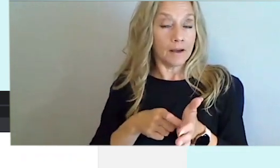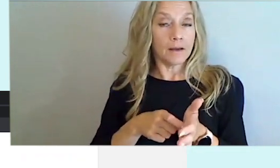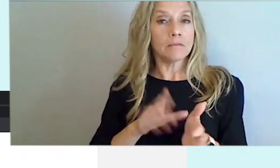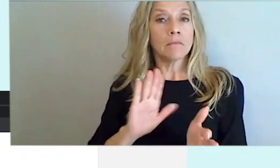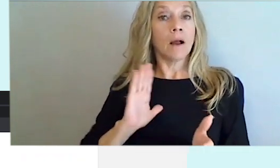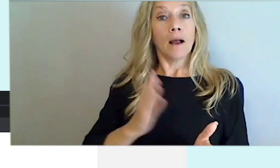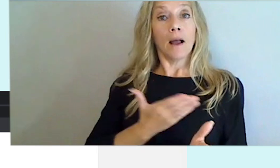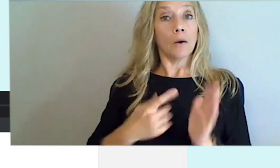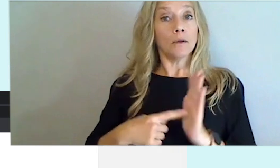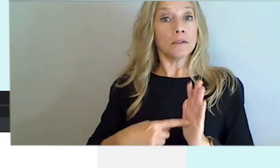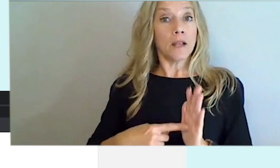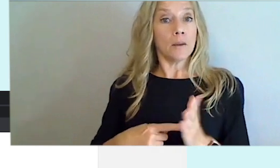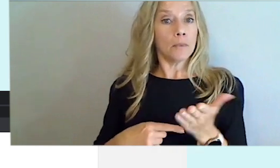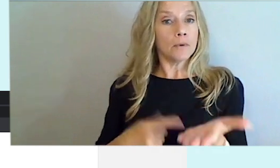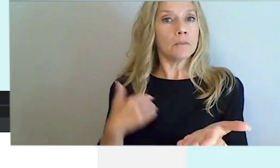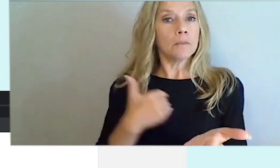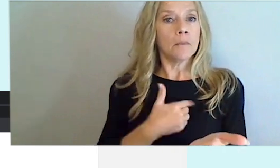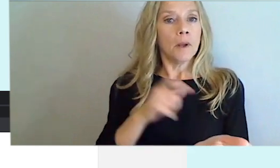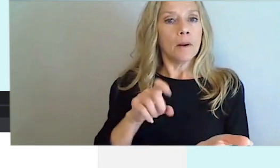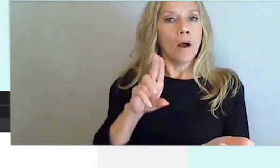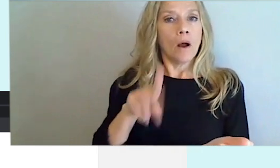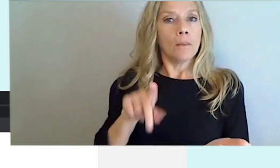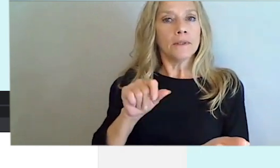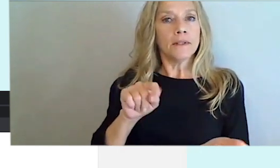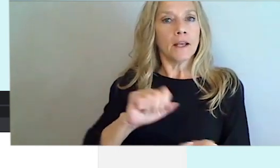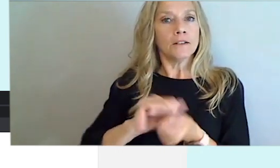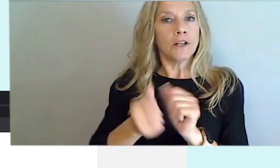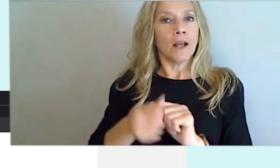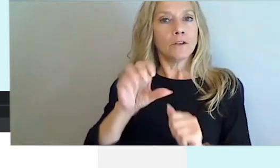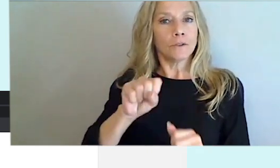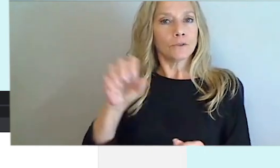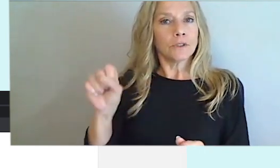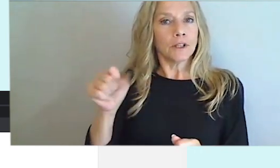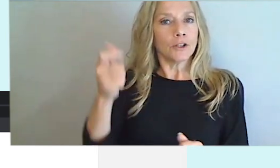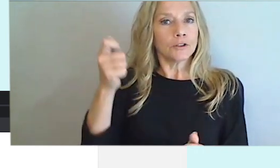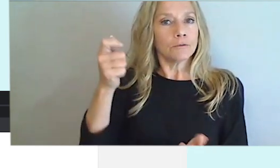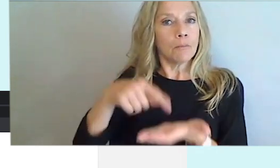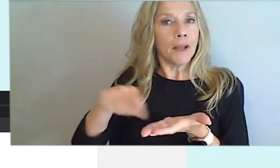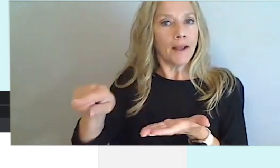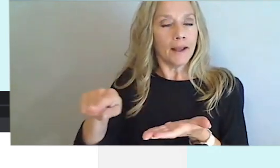to update the Social Security payments. The member would update the amount and the